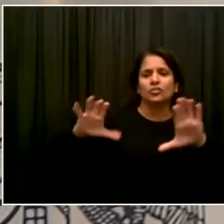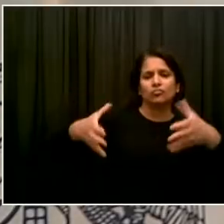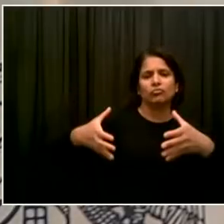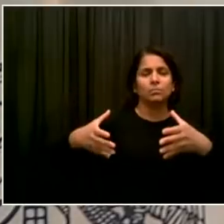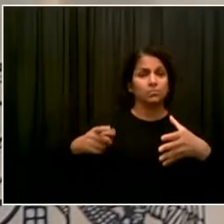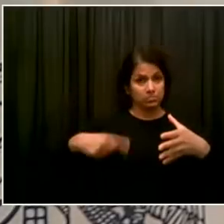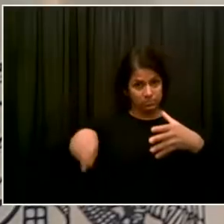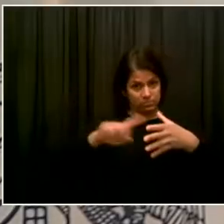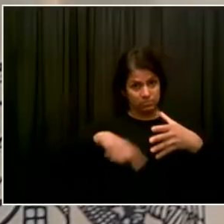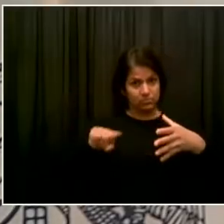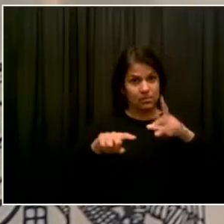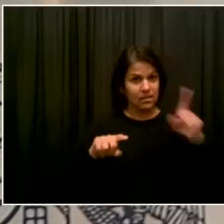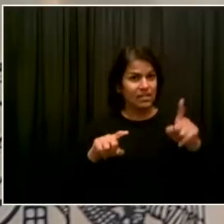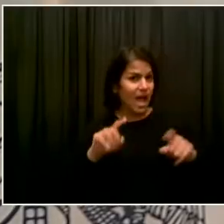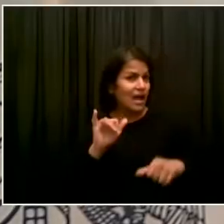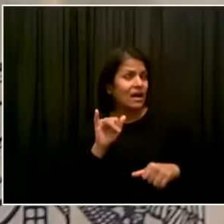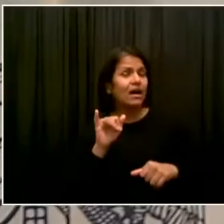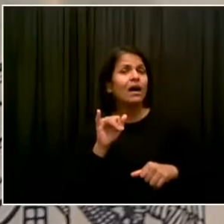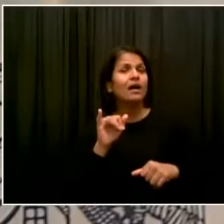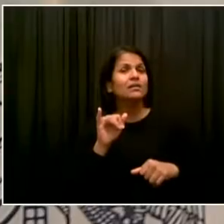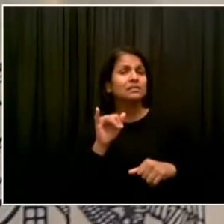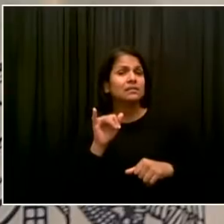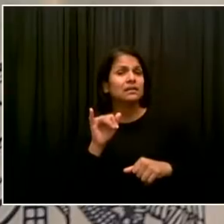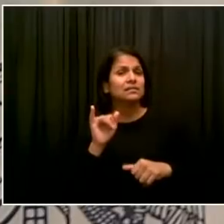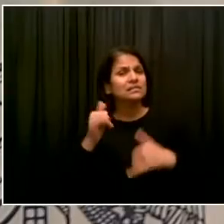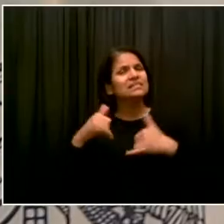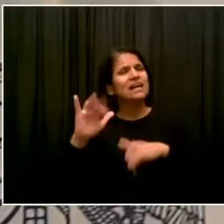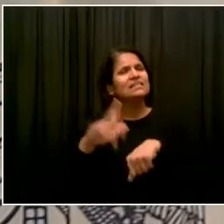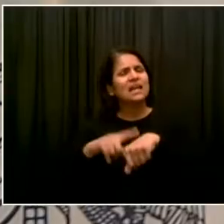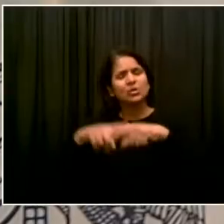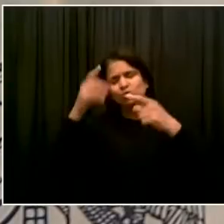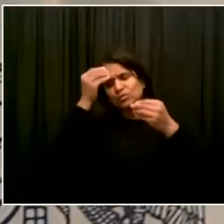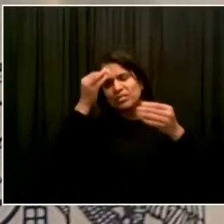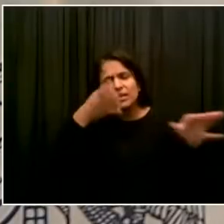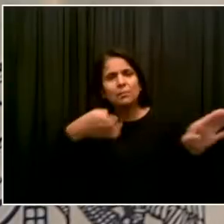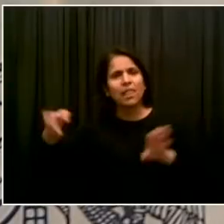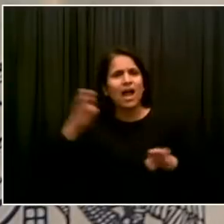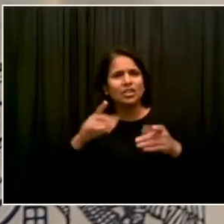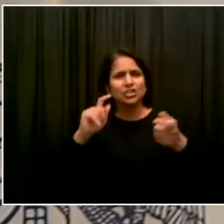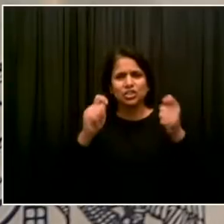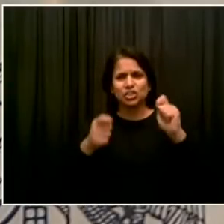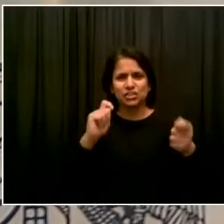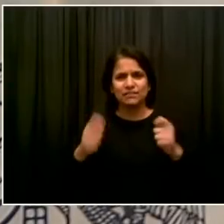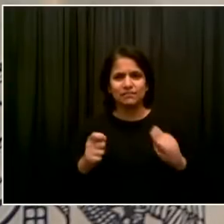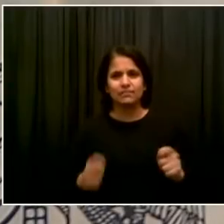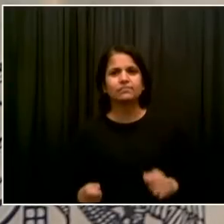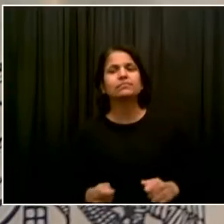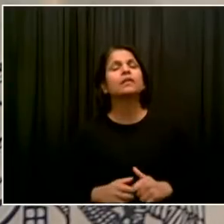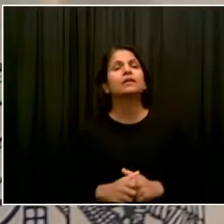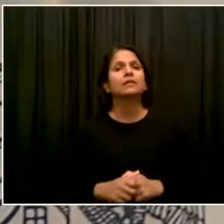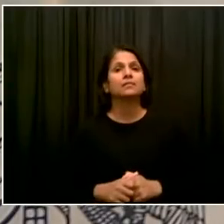MAKES I KNOW WILL BE BASED ON THE ADVICE OF THE HEALTHCARE LEADERS. LET'S LET THAT PLAY OUT. OBIOVULYS ERTHE